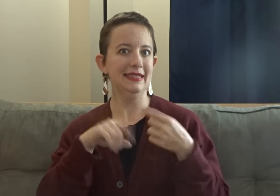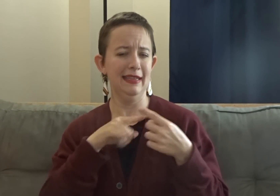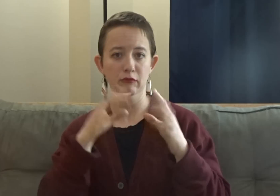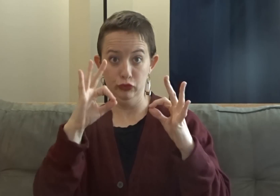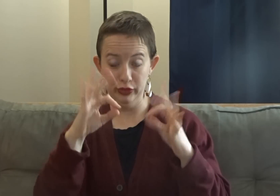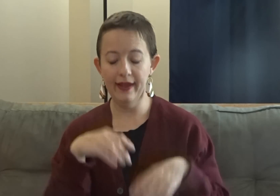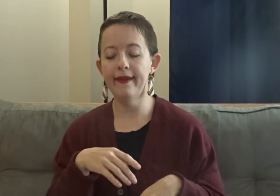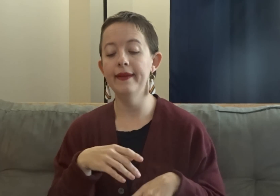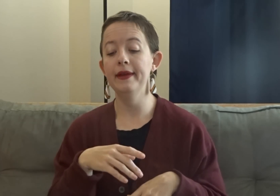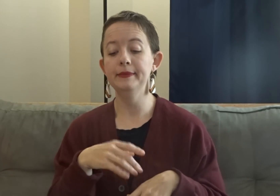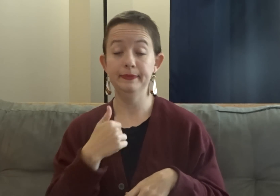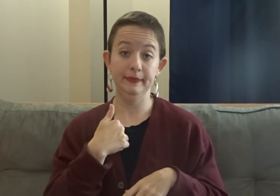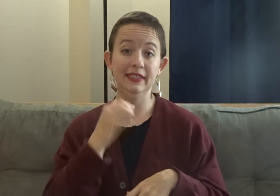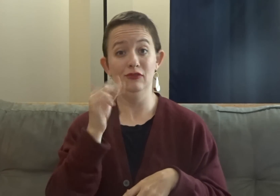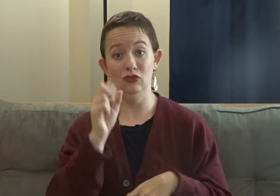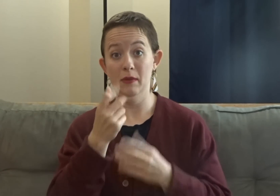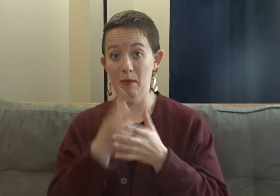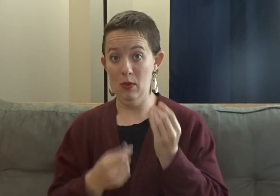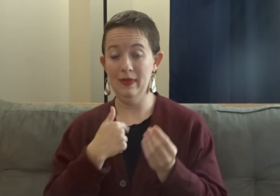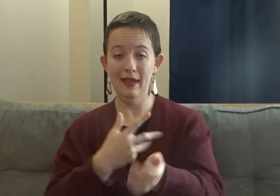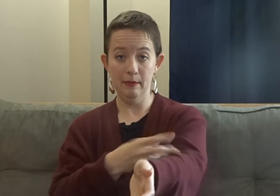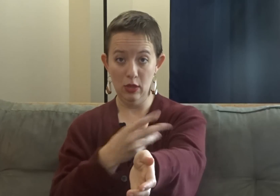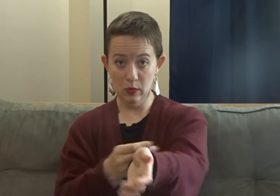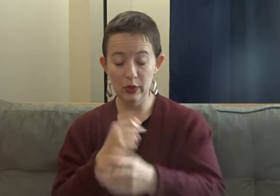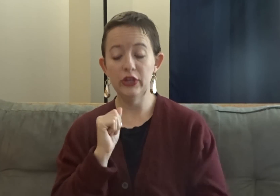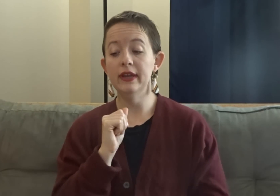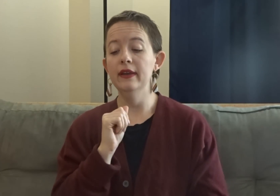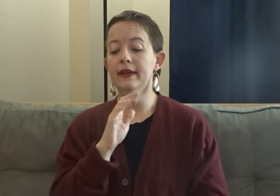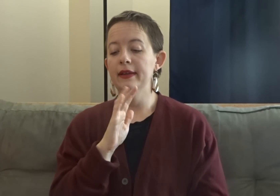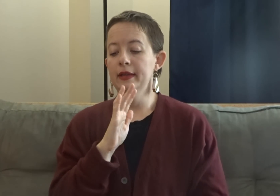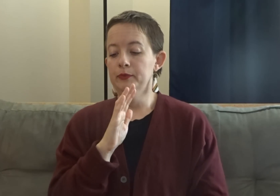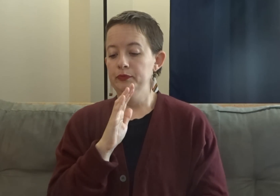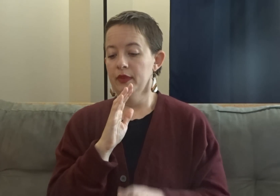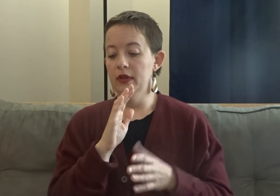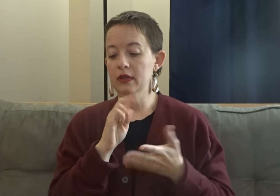where I am in that cycle, it was good. So both of us had our blood work done and